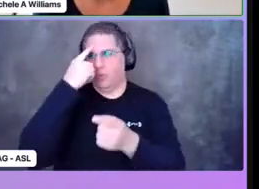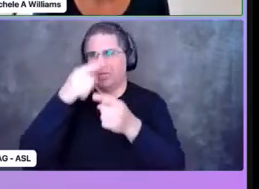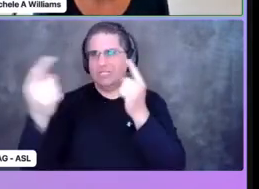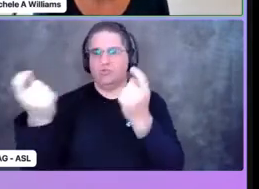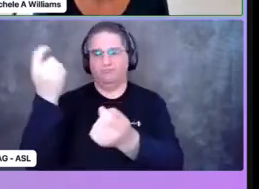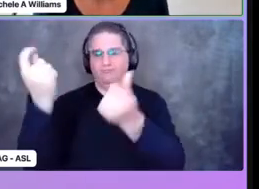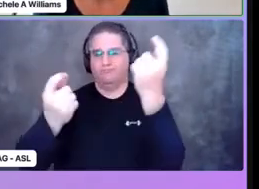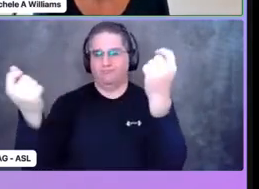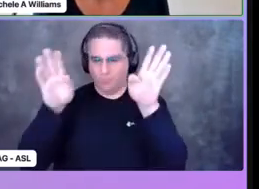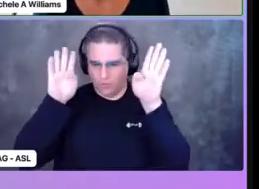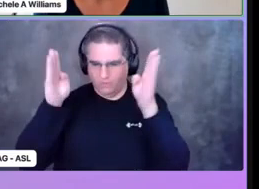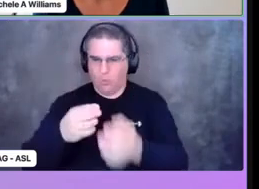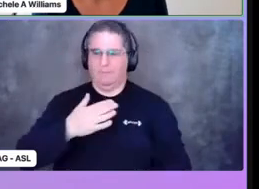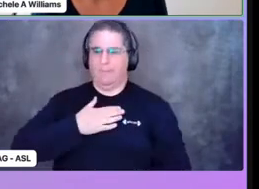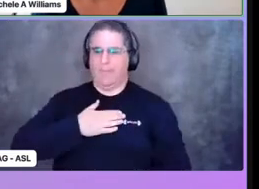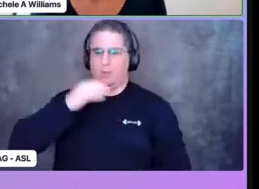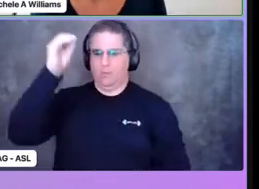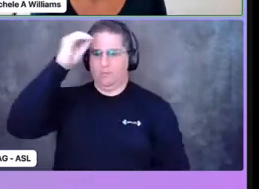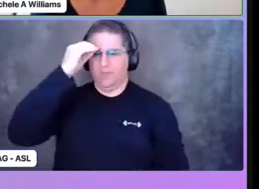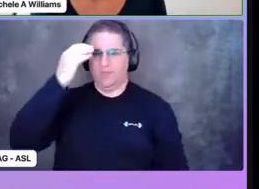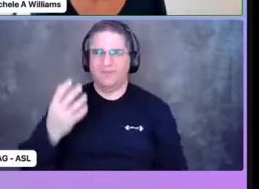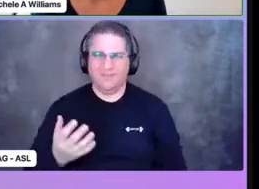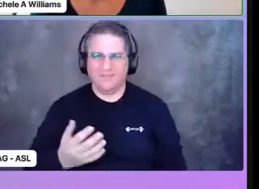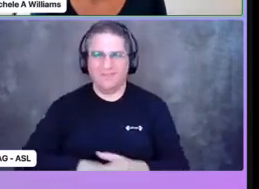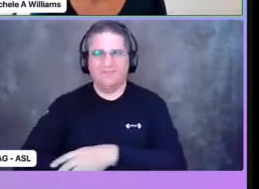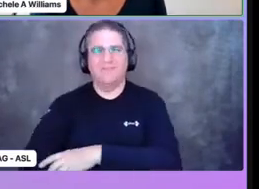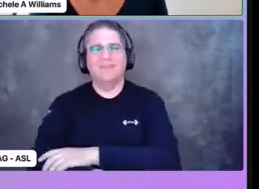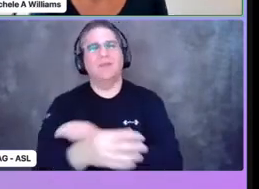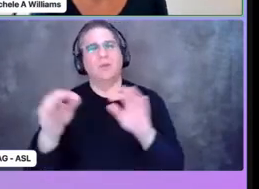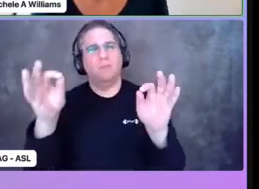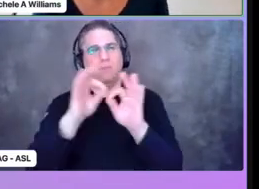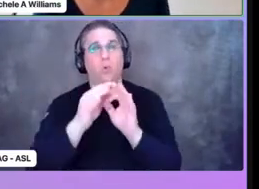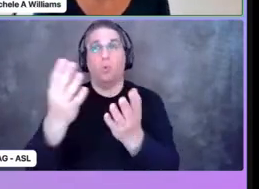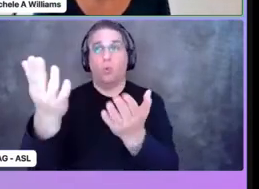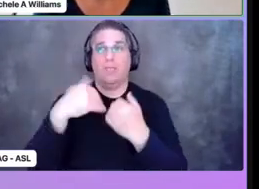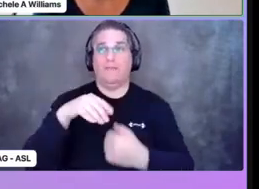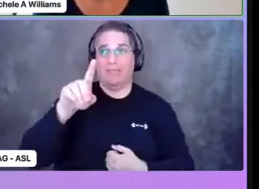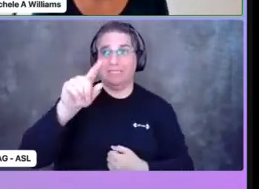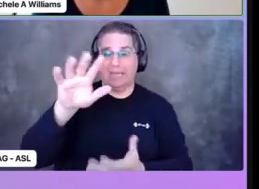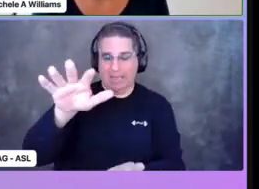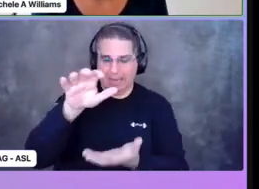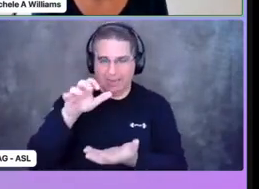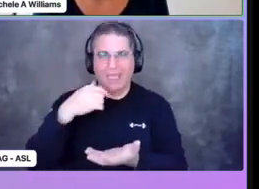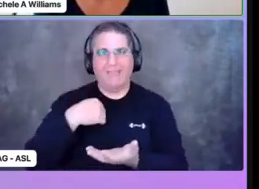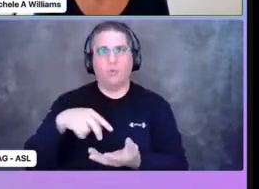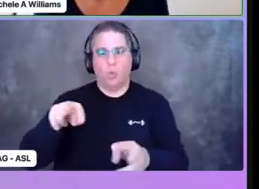researchers and others Stakeholders can often filter data and only accept what aligns with preconceived